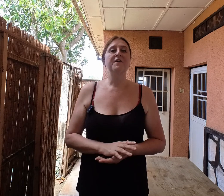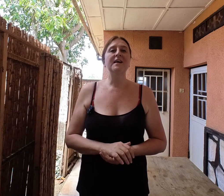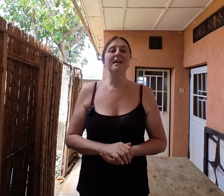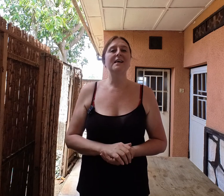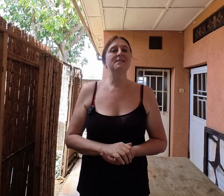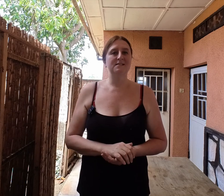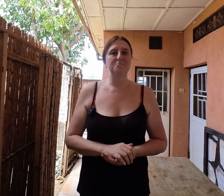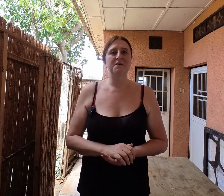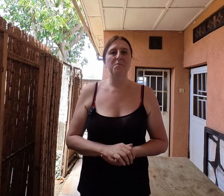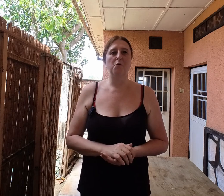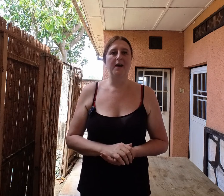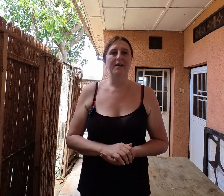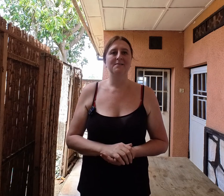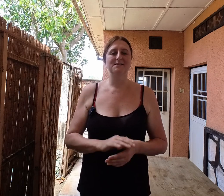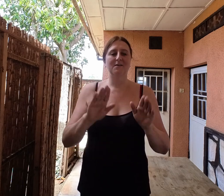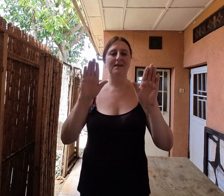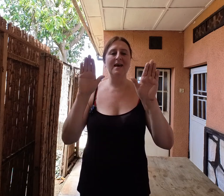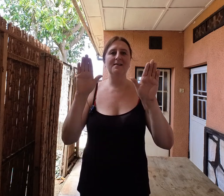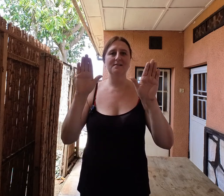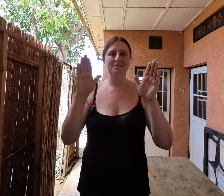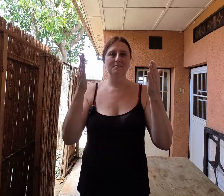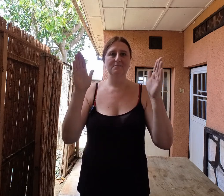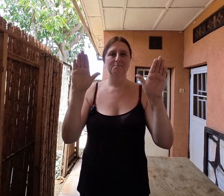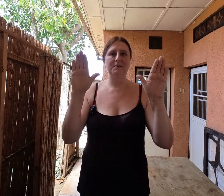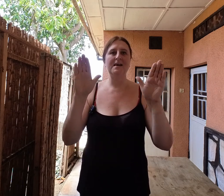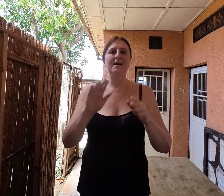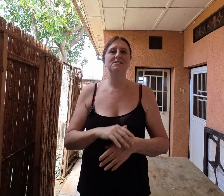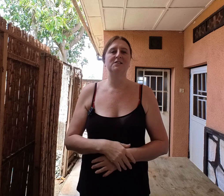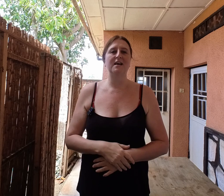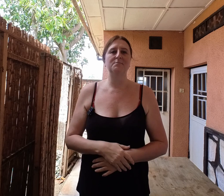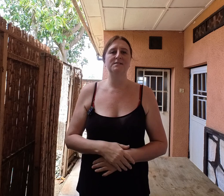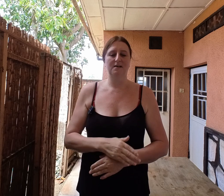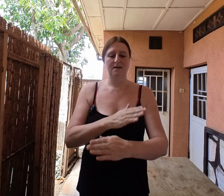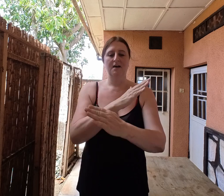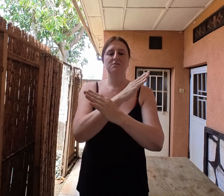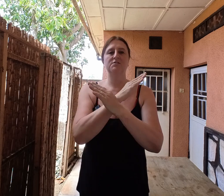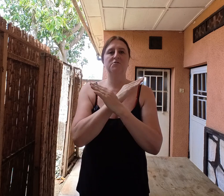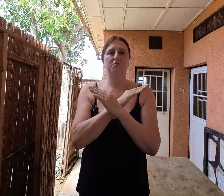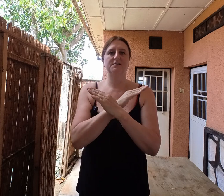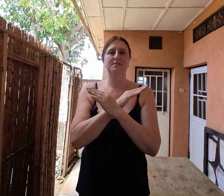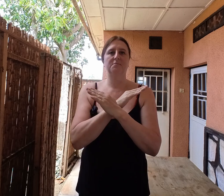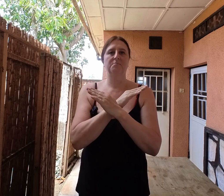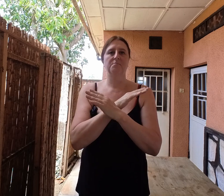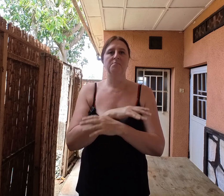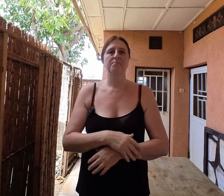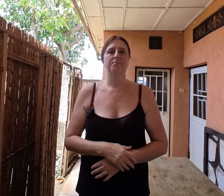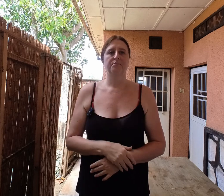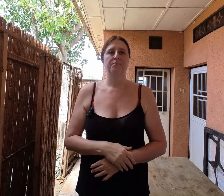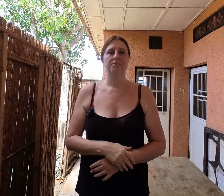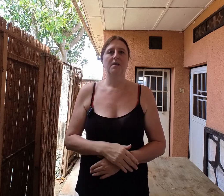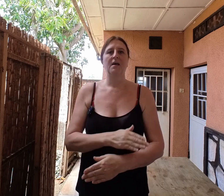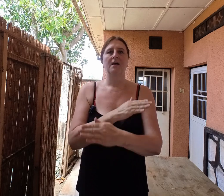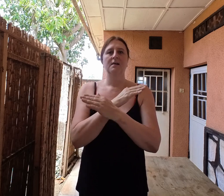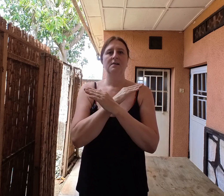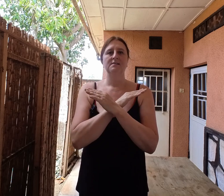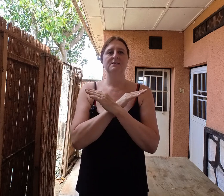And finally, Zimbabwe. So again, B handshapes, and just cross them.